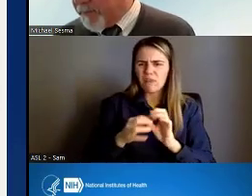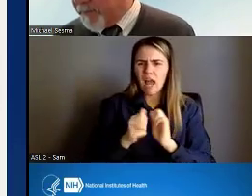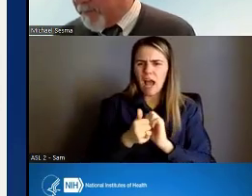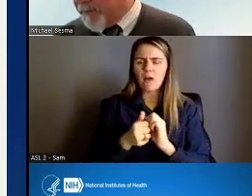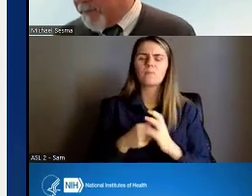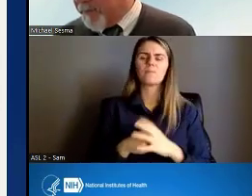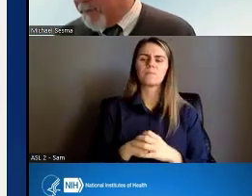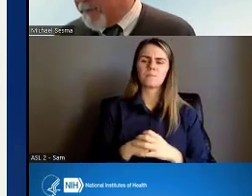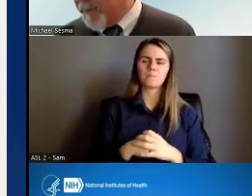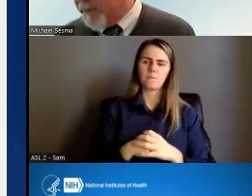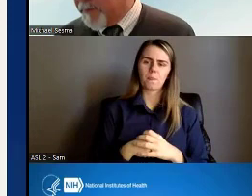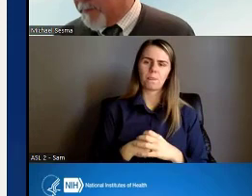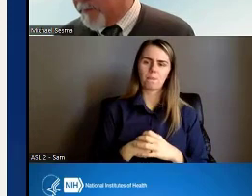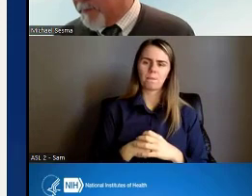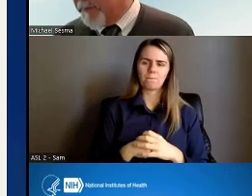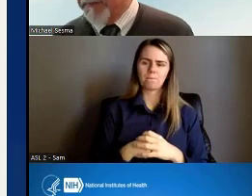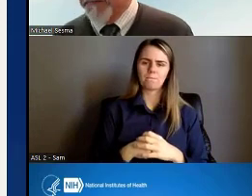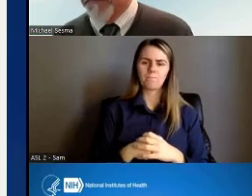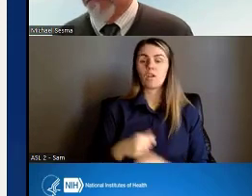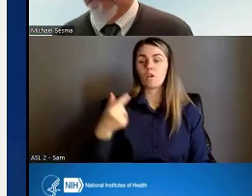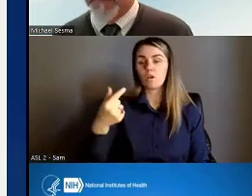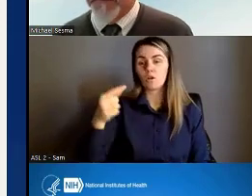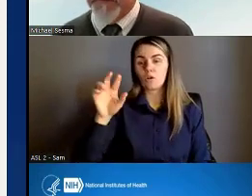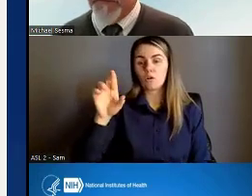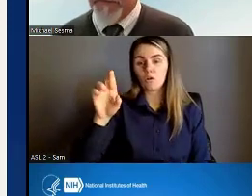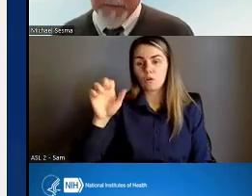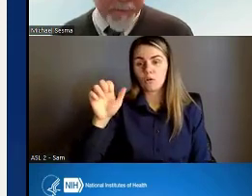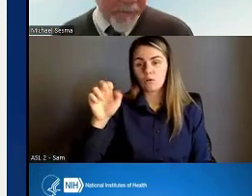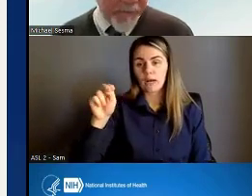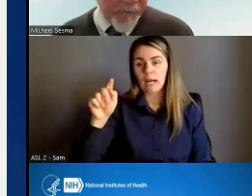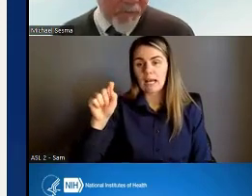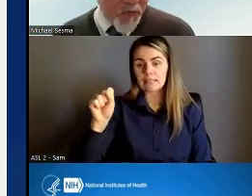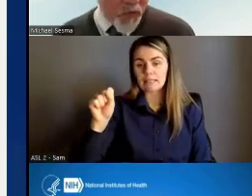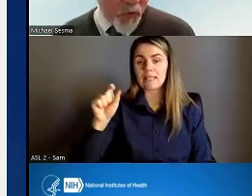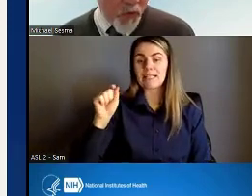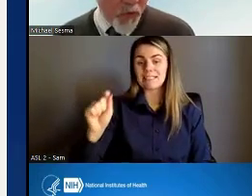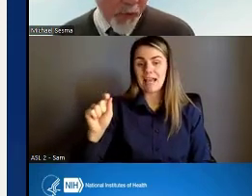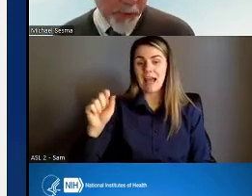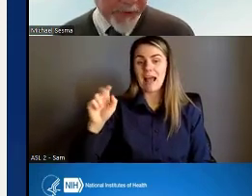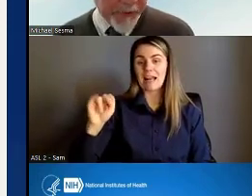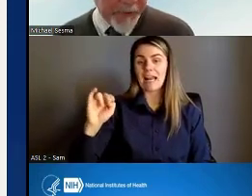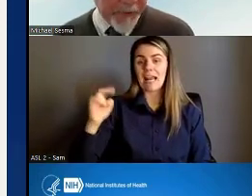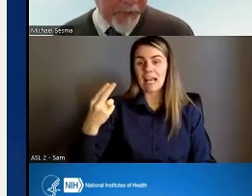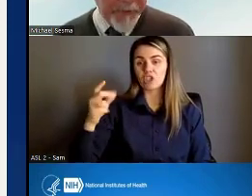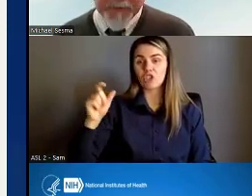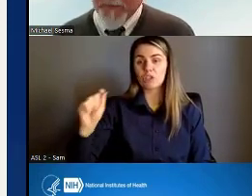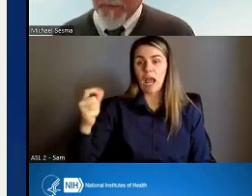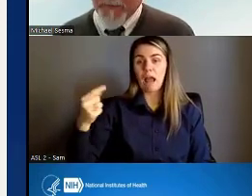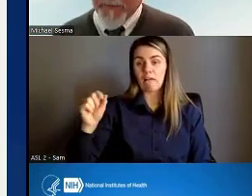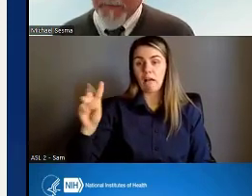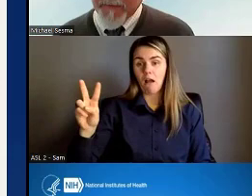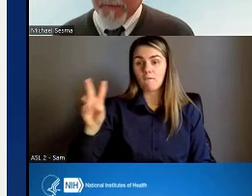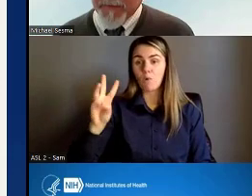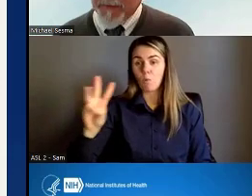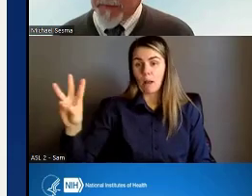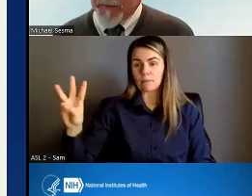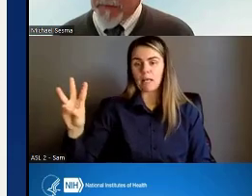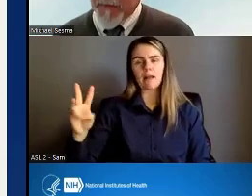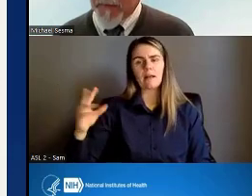The grants.nih.gov website is chock-full of information